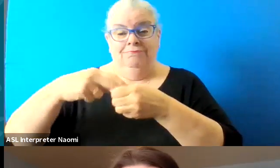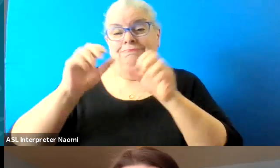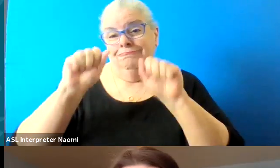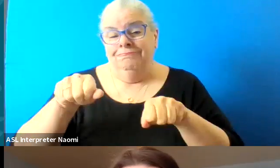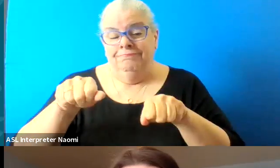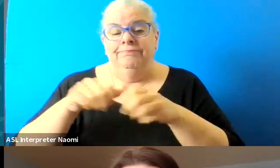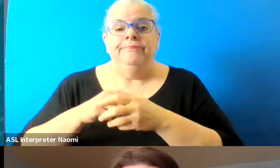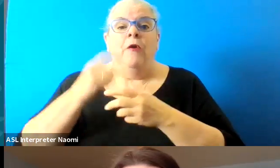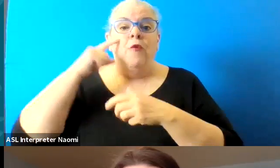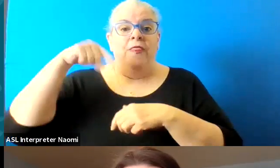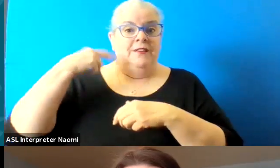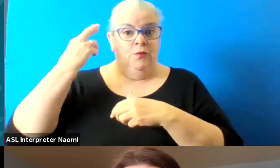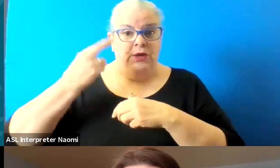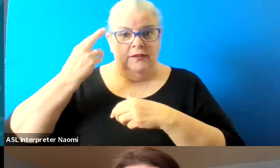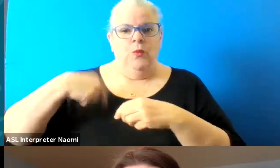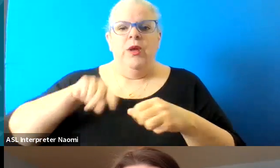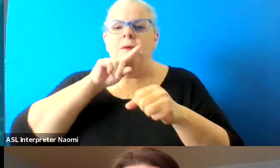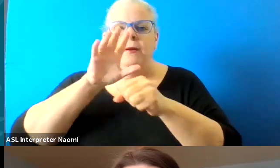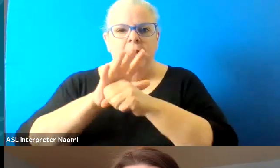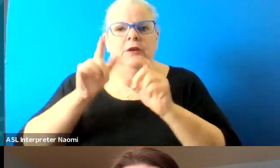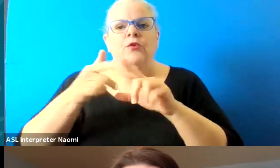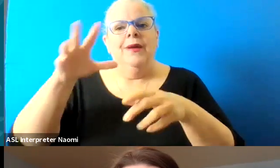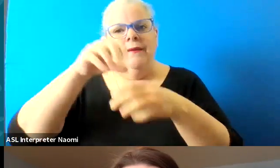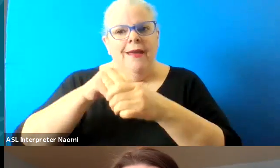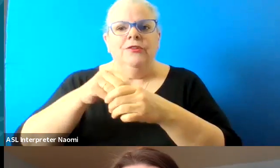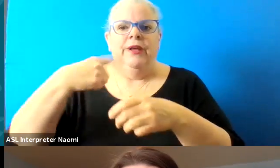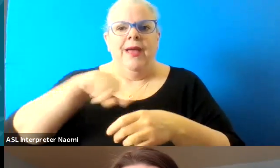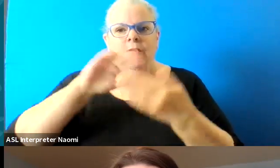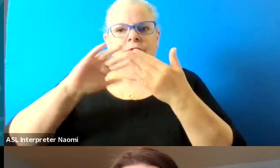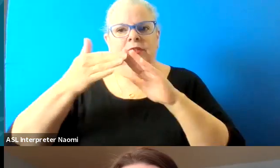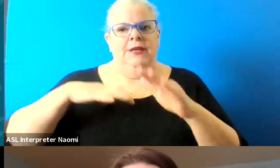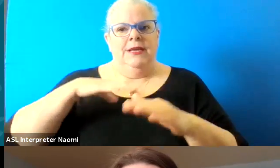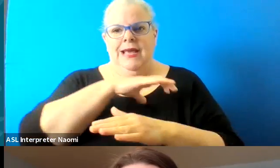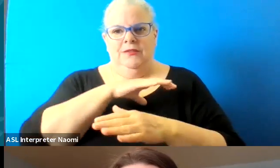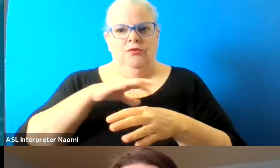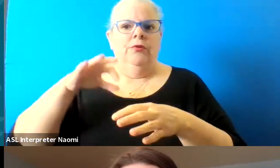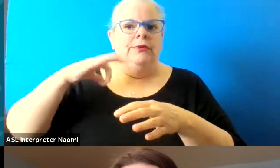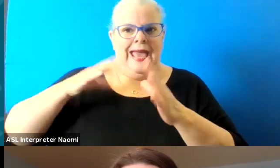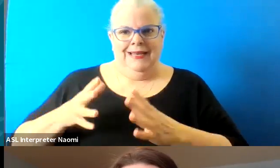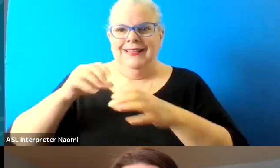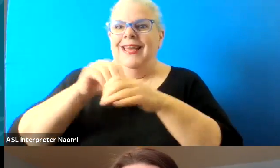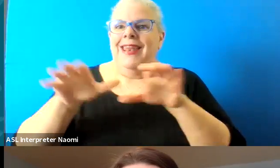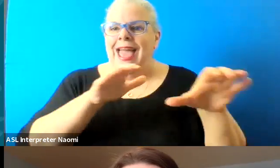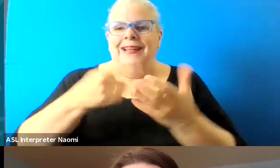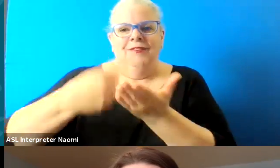For this reason, we are committed to engaging our city council candidates in active discussions around topics